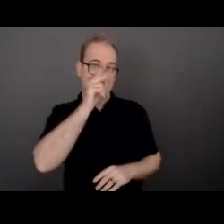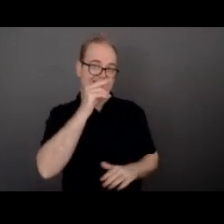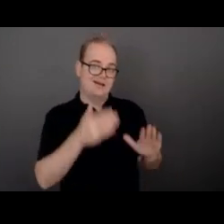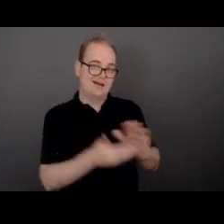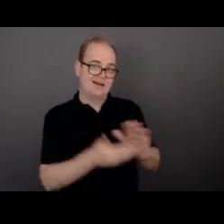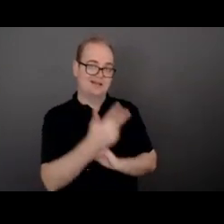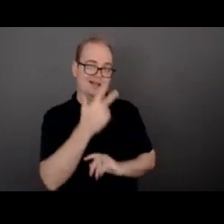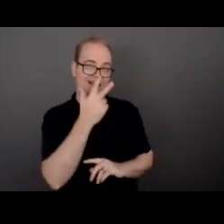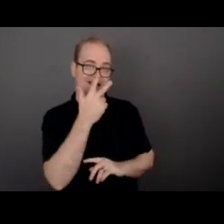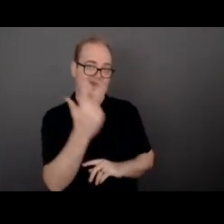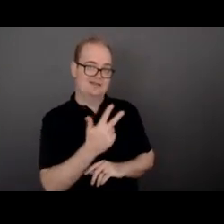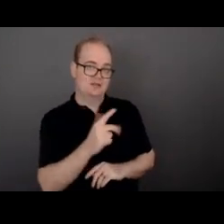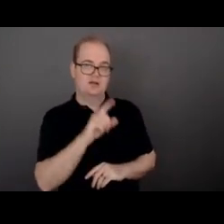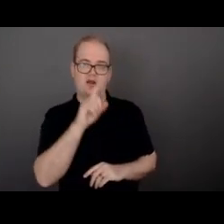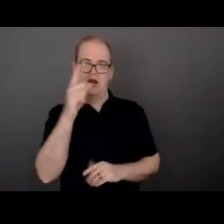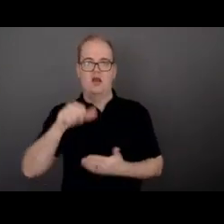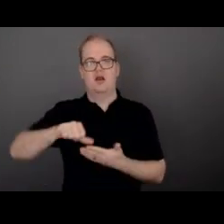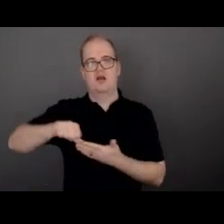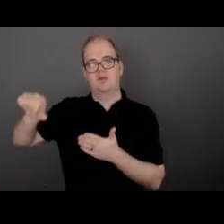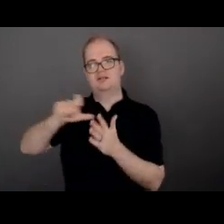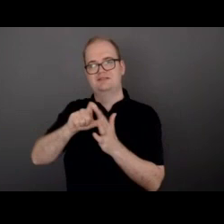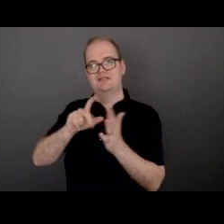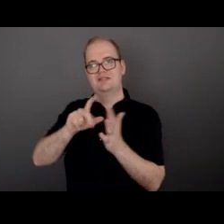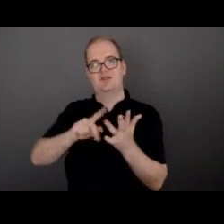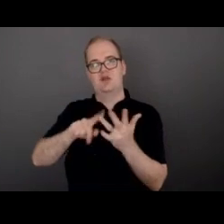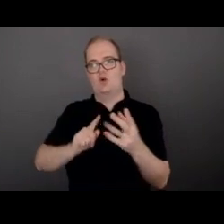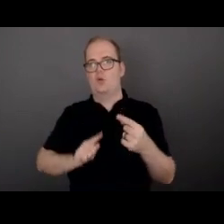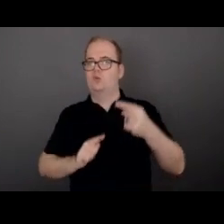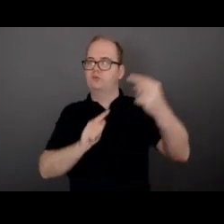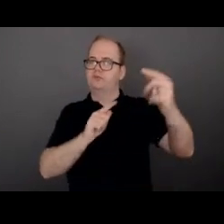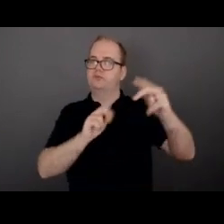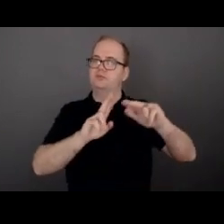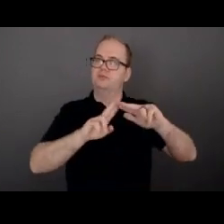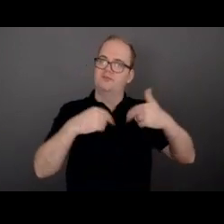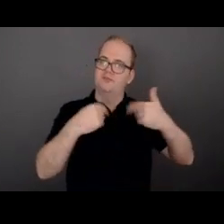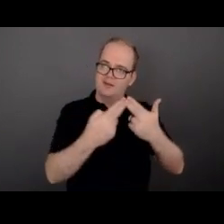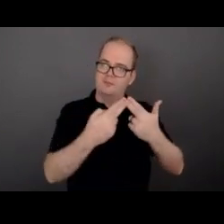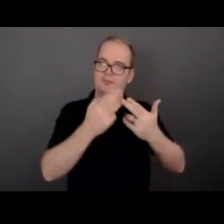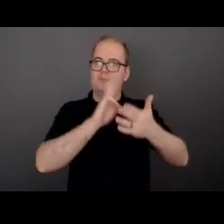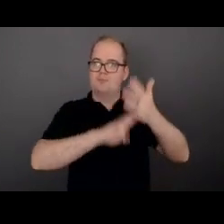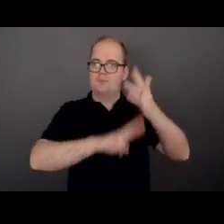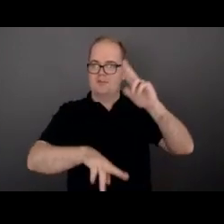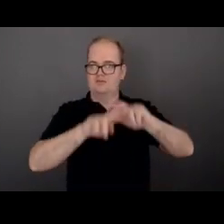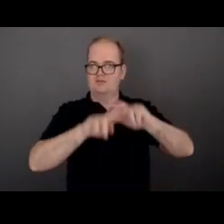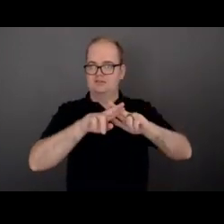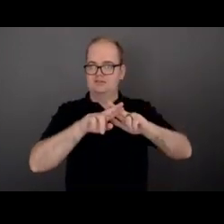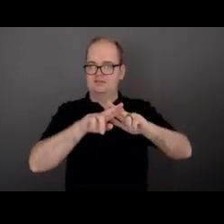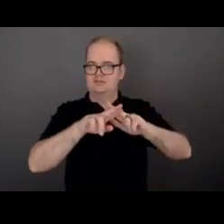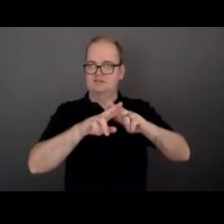apply for DVOs against a parent or family member if they are under 18 and likewise parents